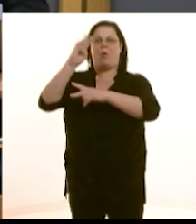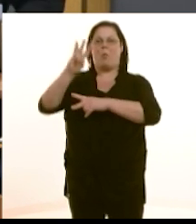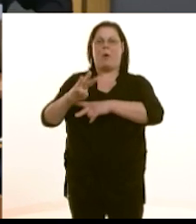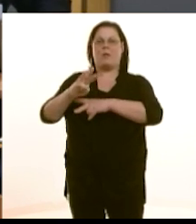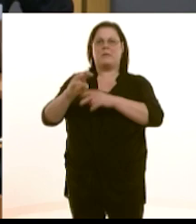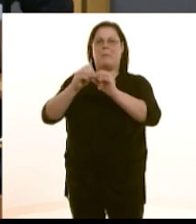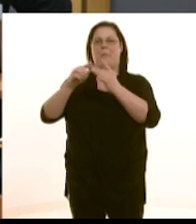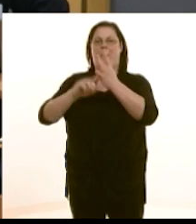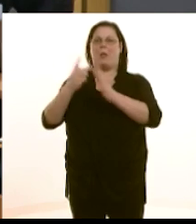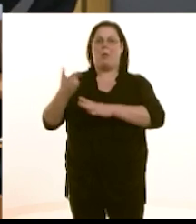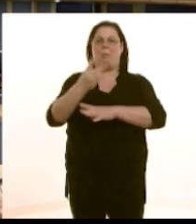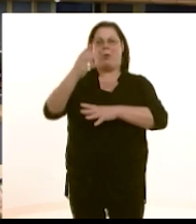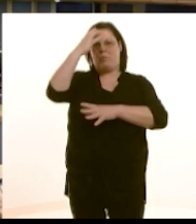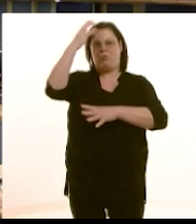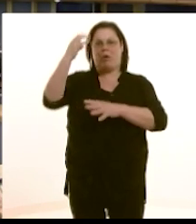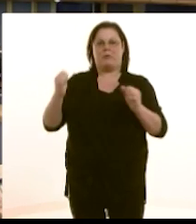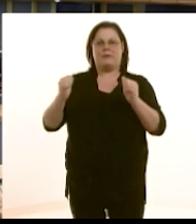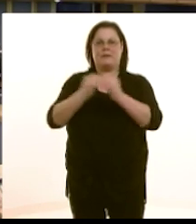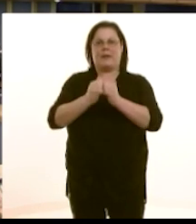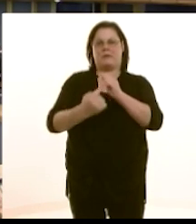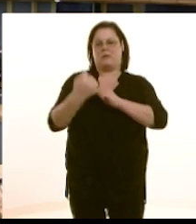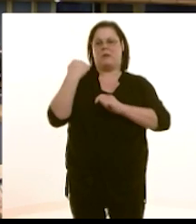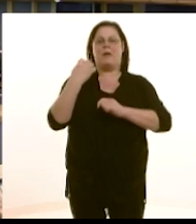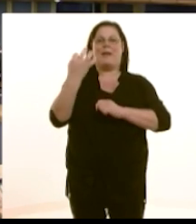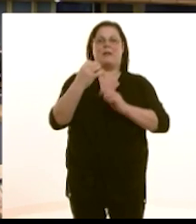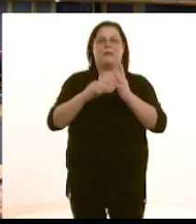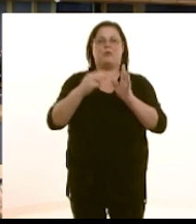Y Llywydd / The Presiding Officer: We now move to first item on the agenda this afternoon,